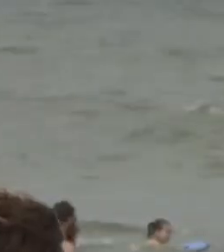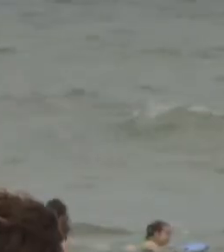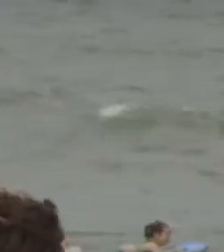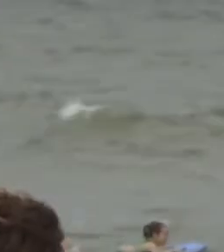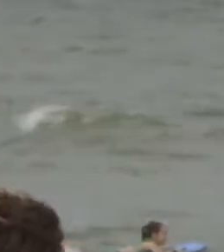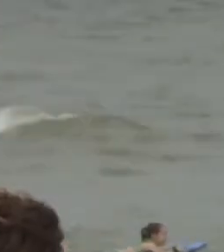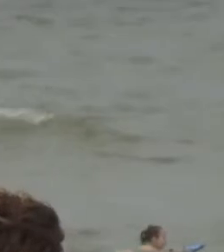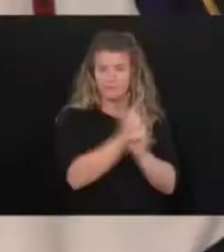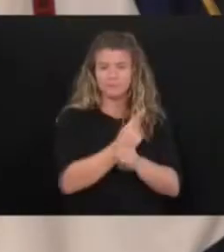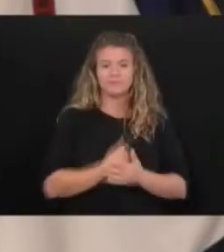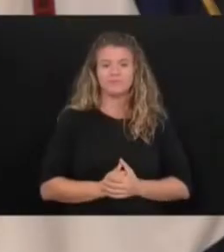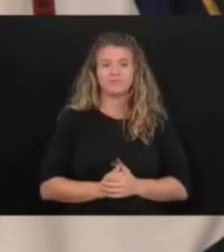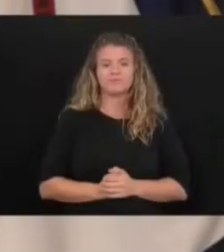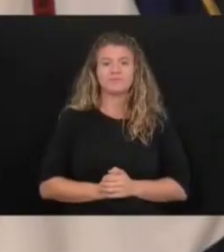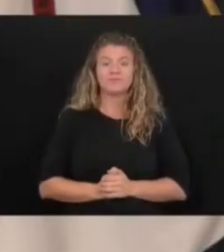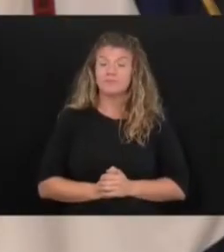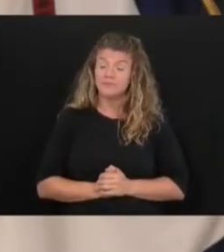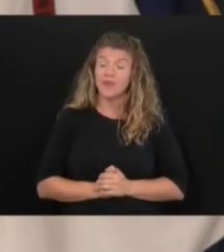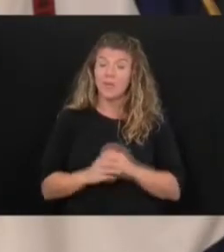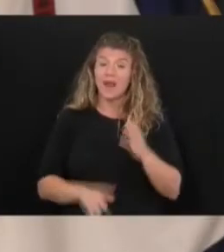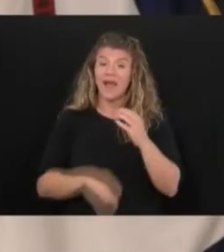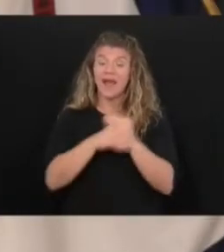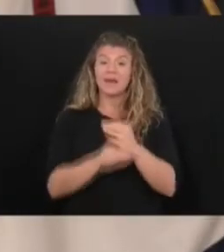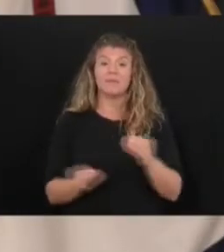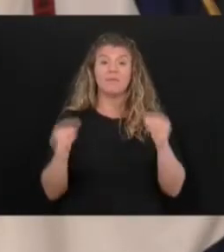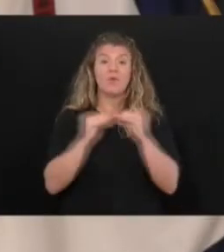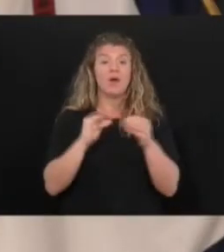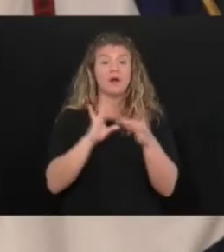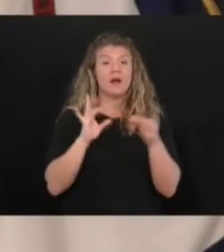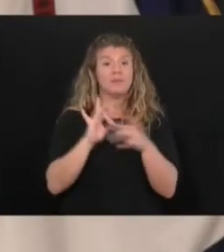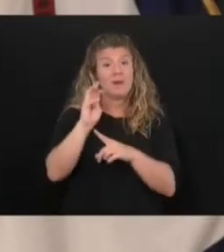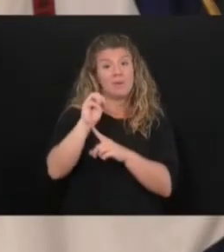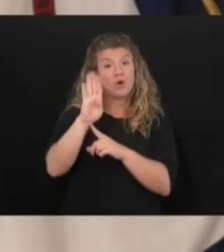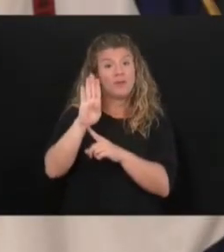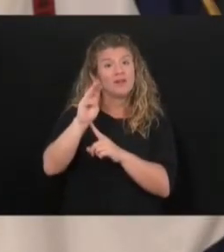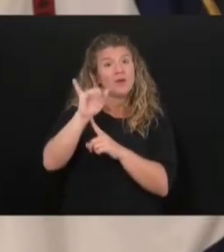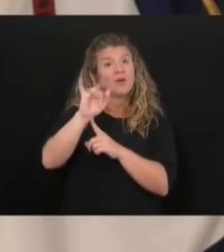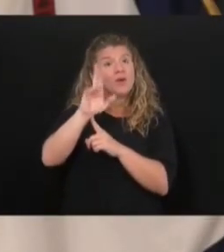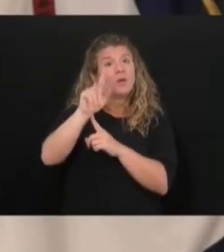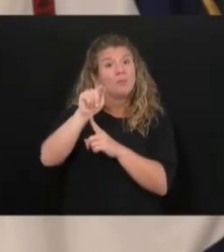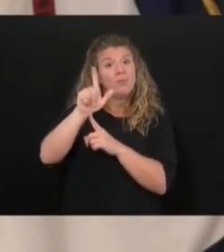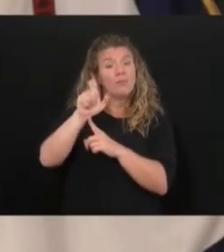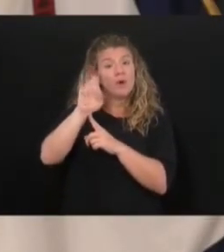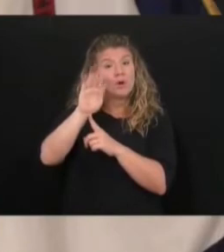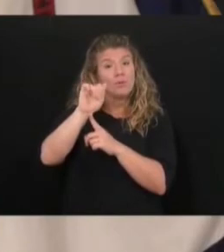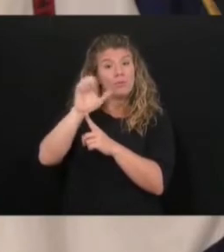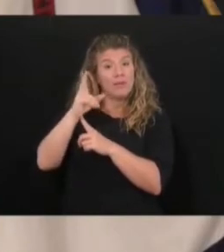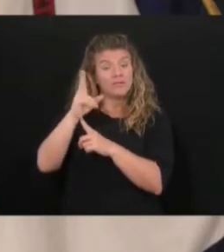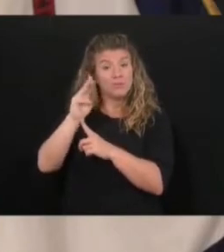MYRTLE BEACH... YOU KNOW I WOULD STRONGLY, STRONGLY TELL YOU, THAT IF YOU'RE THINKING OF GOING TO MYRTLE BEACH, RETHINK WHAT YOU ARE DOING AND EVERYTHING. AND THE OTHER THING IS, IF YOU HAVE BEEN, GO GET TESTED." OF